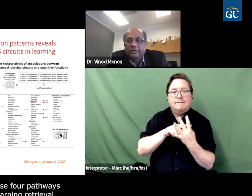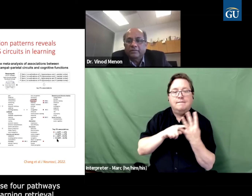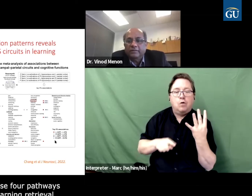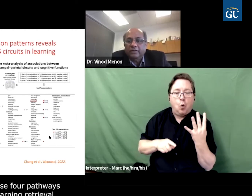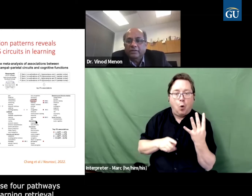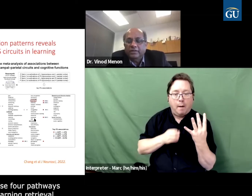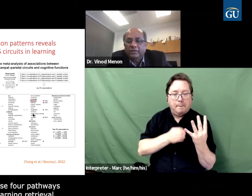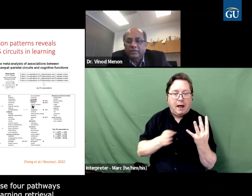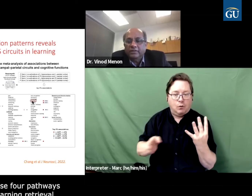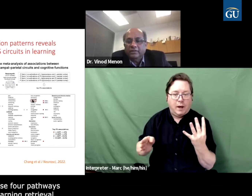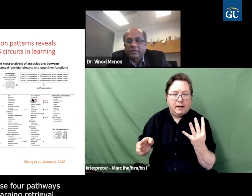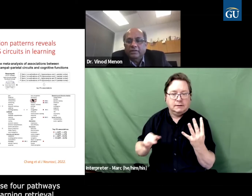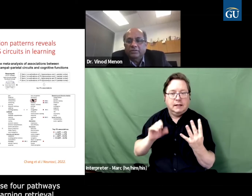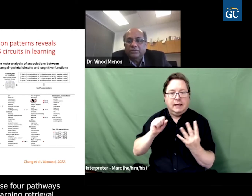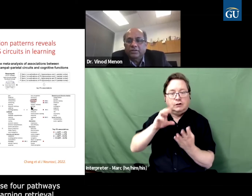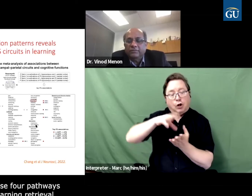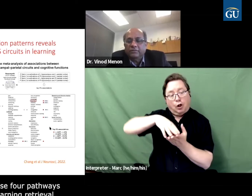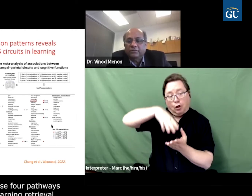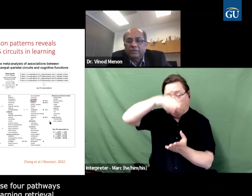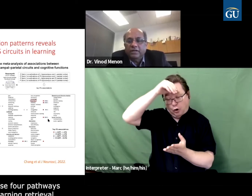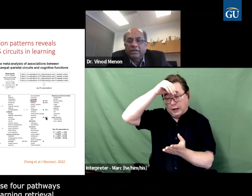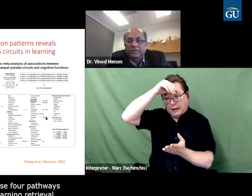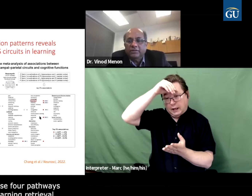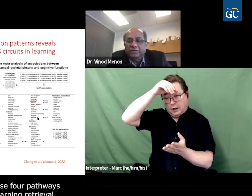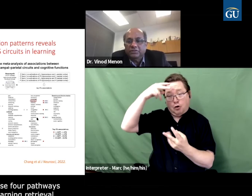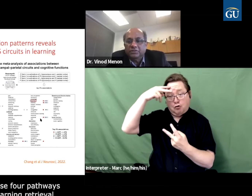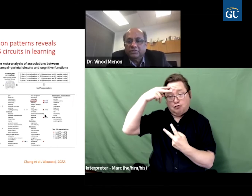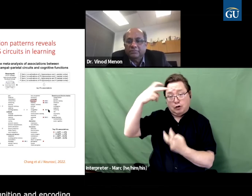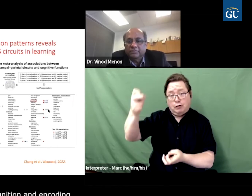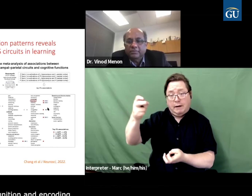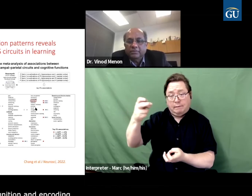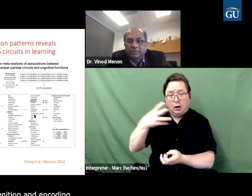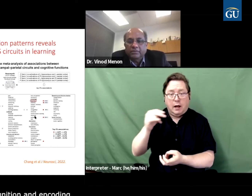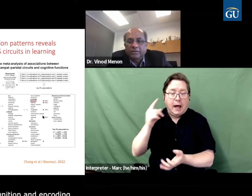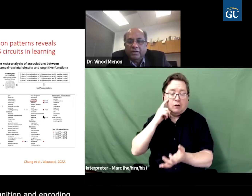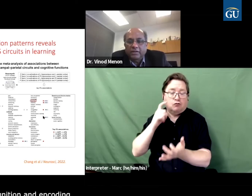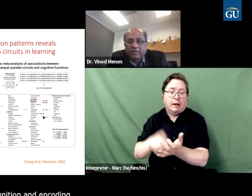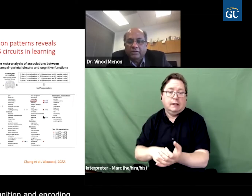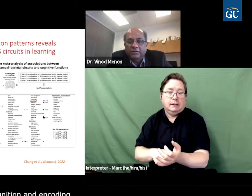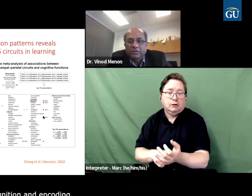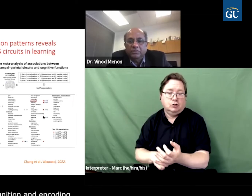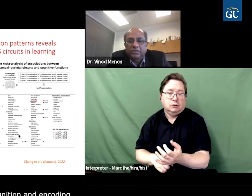pathways is learning